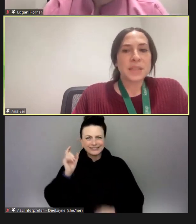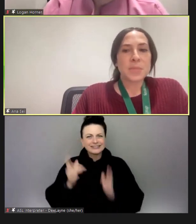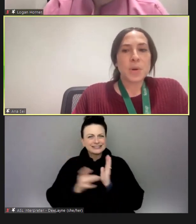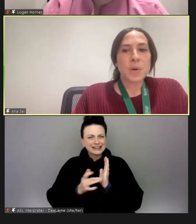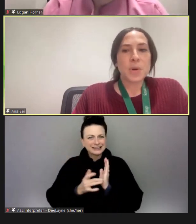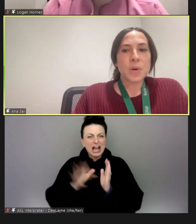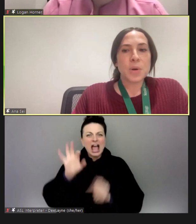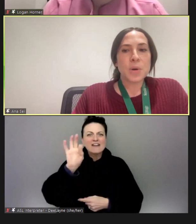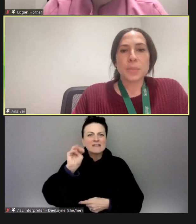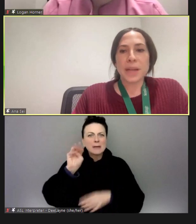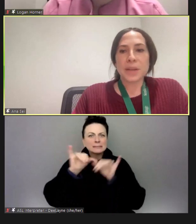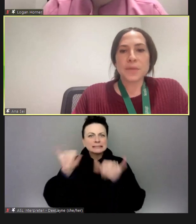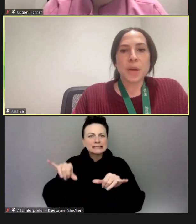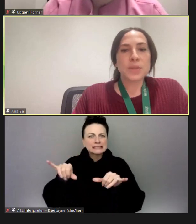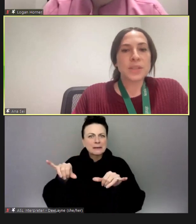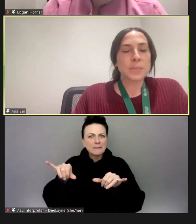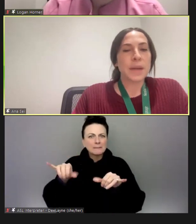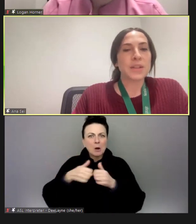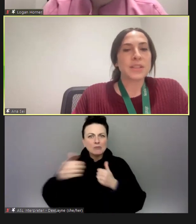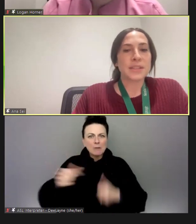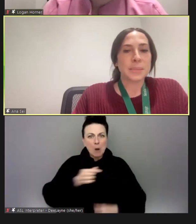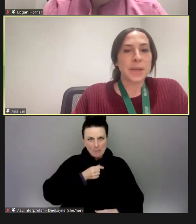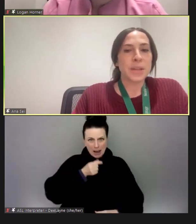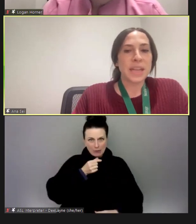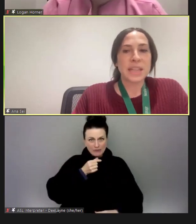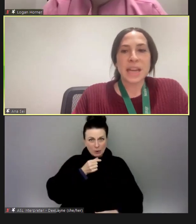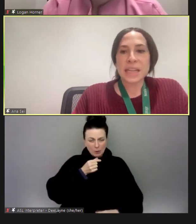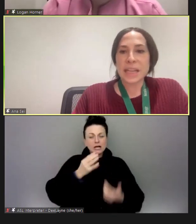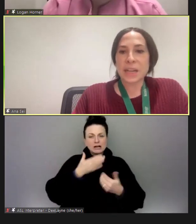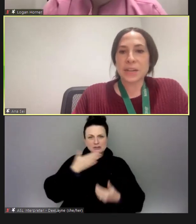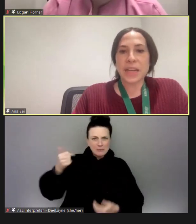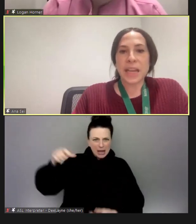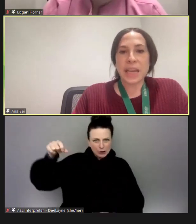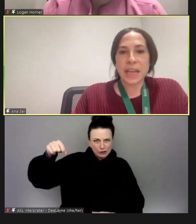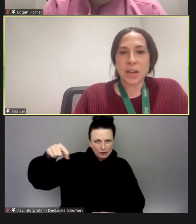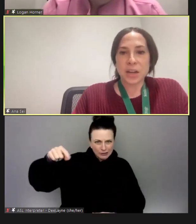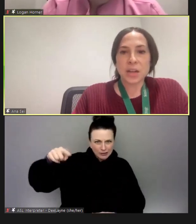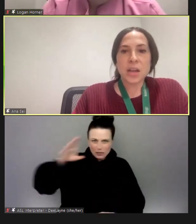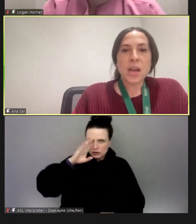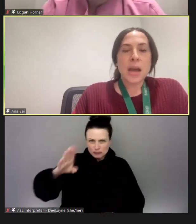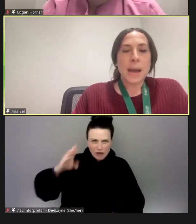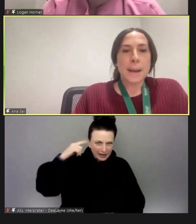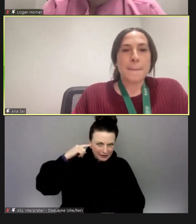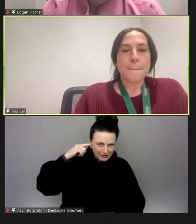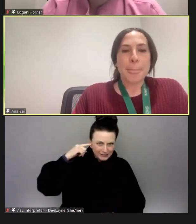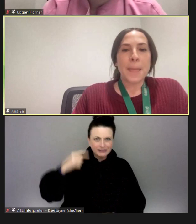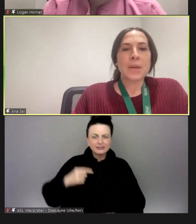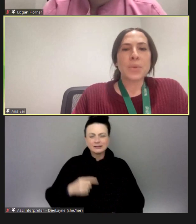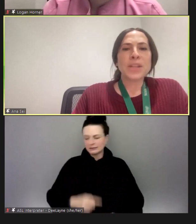or a remote microphone to better